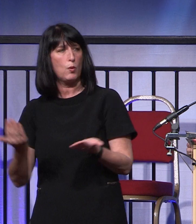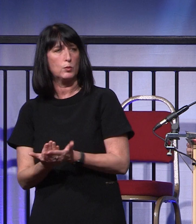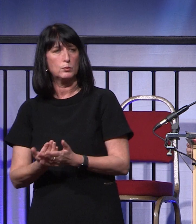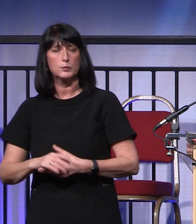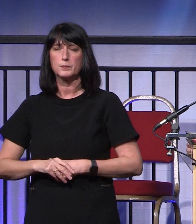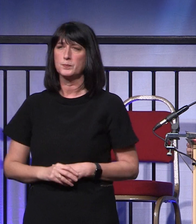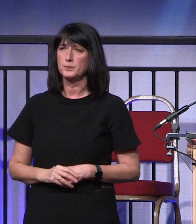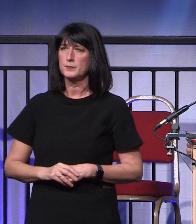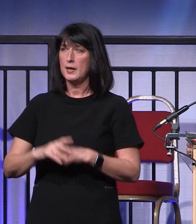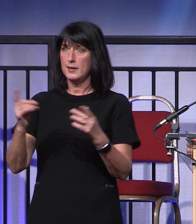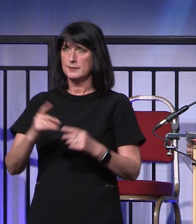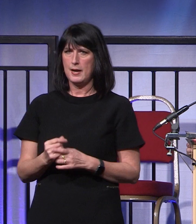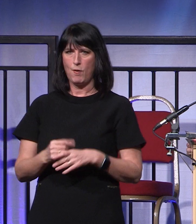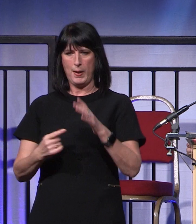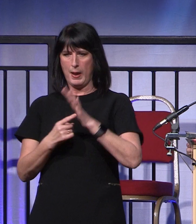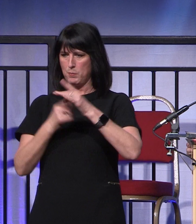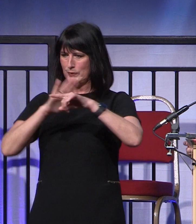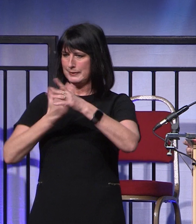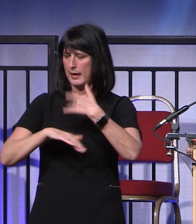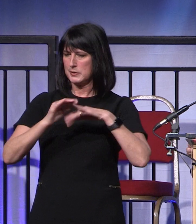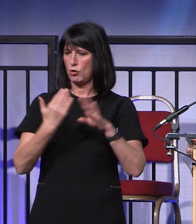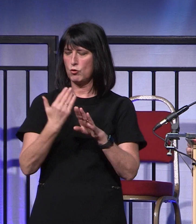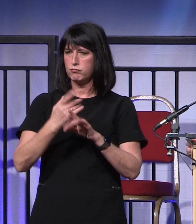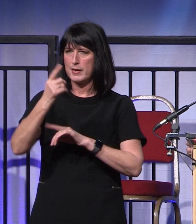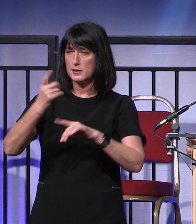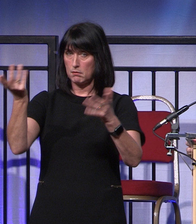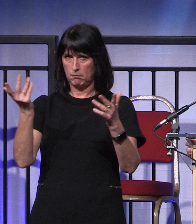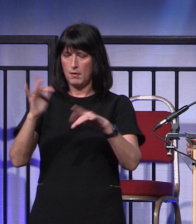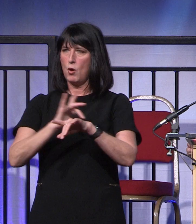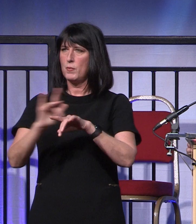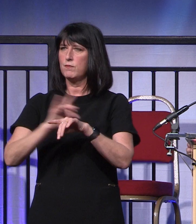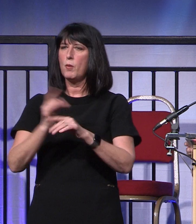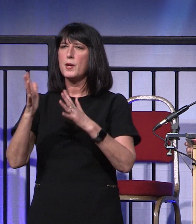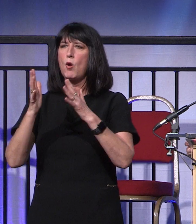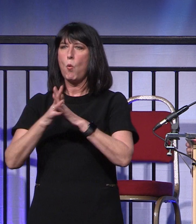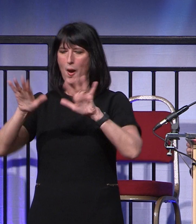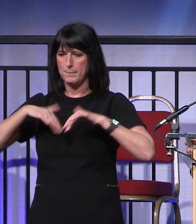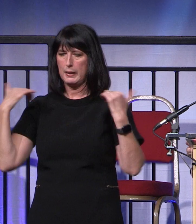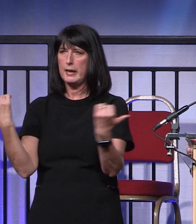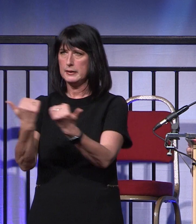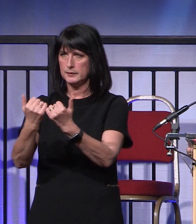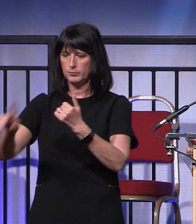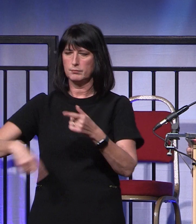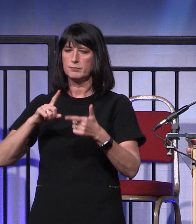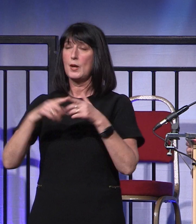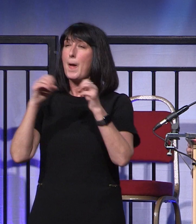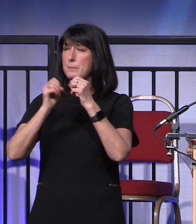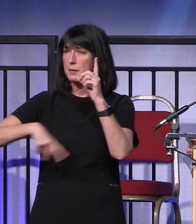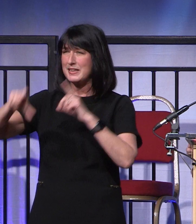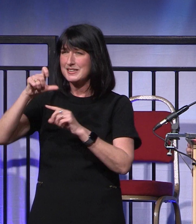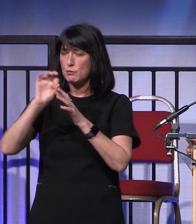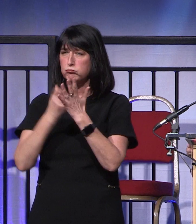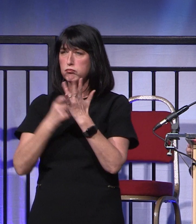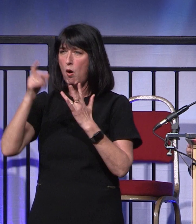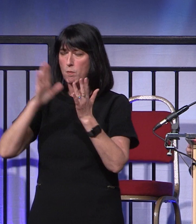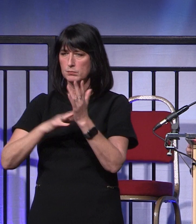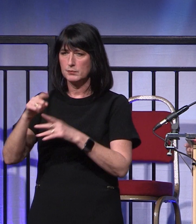so far have been performing at Wembley Stadium the BBC Proms Stars Sing for